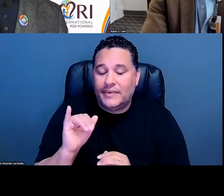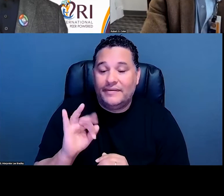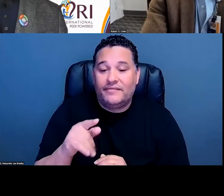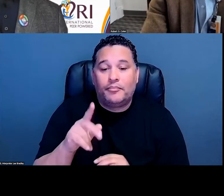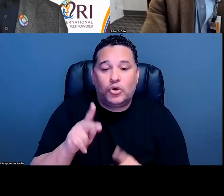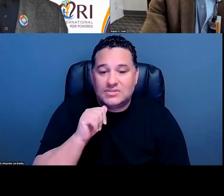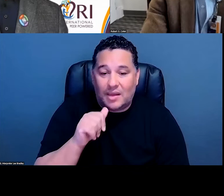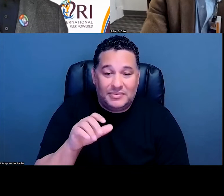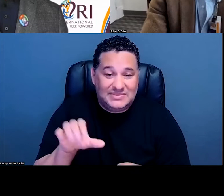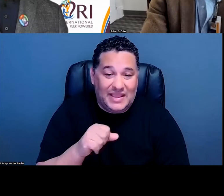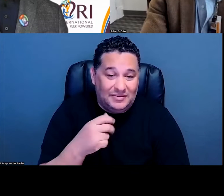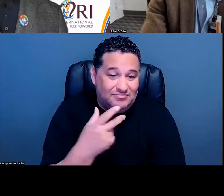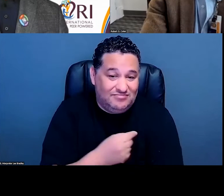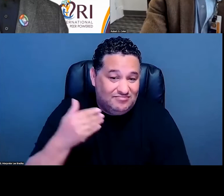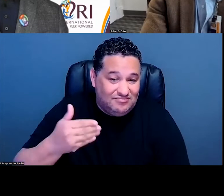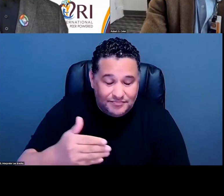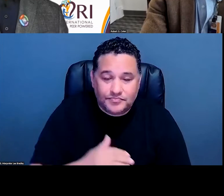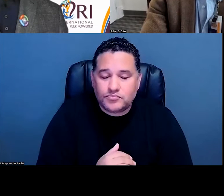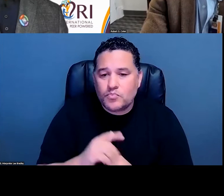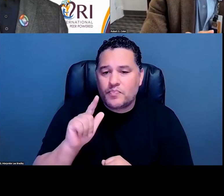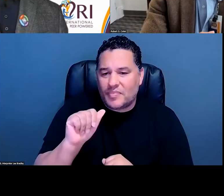USED PUNITIVELY IF SOME ONE HASN'T BEEN TAKING MEDICATION